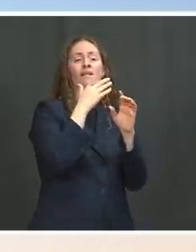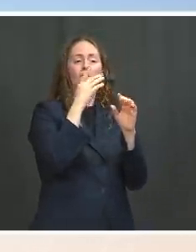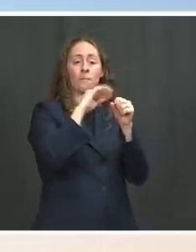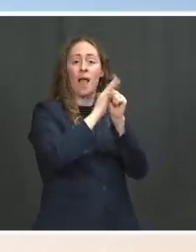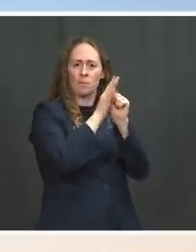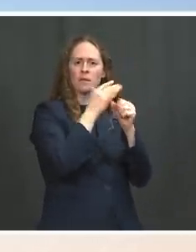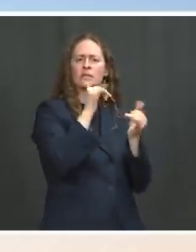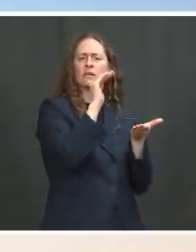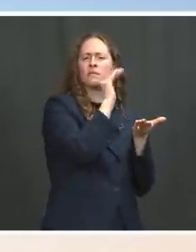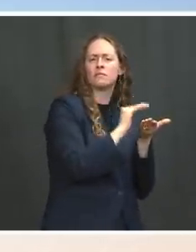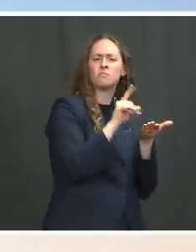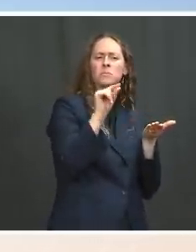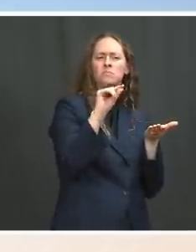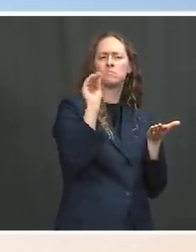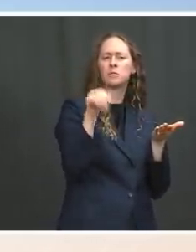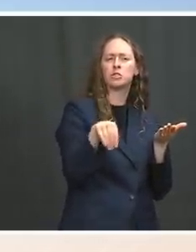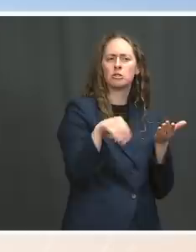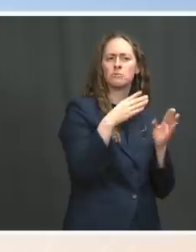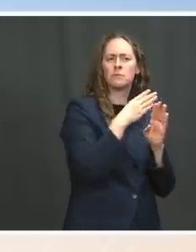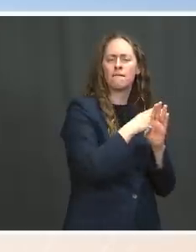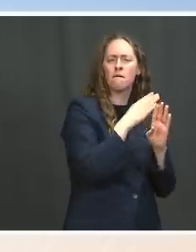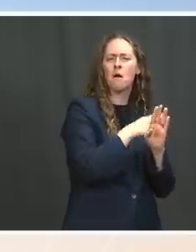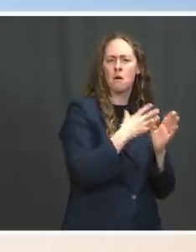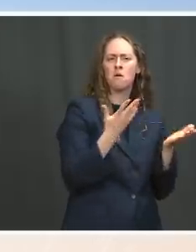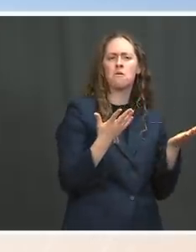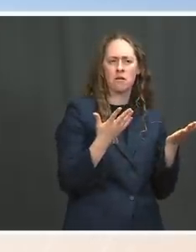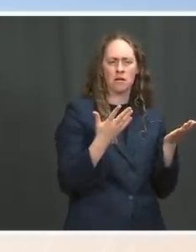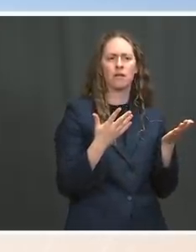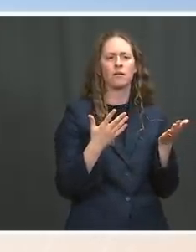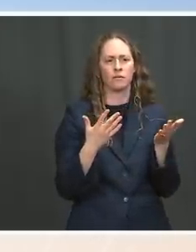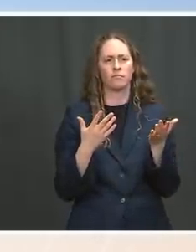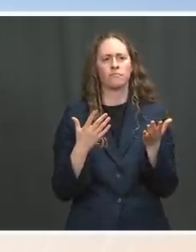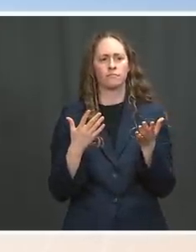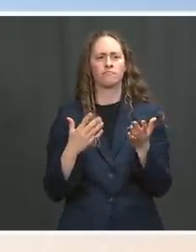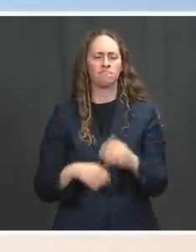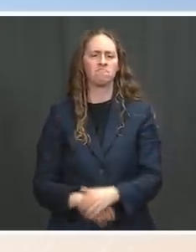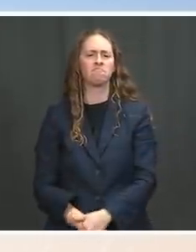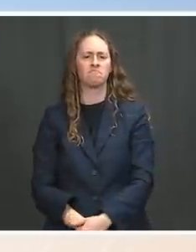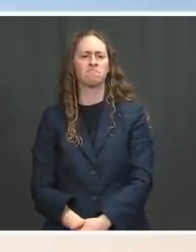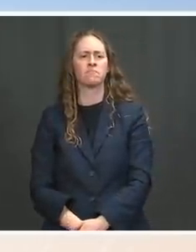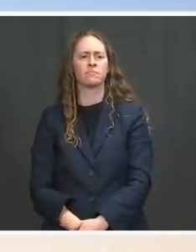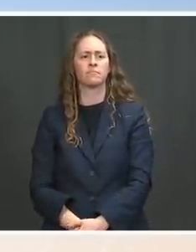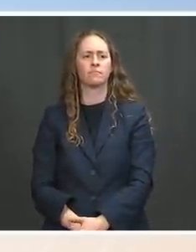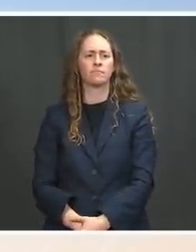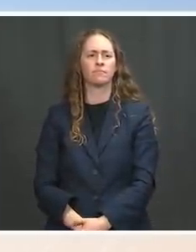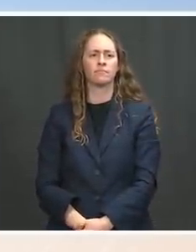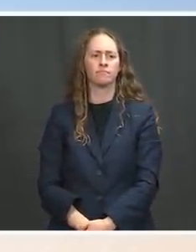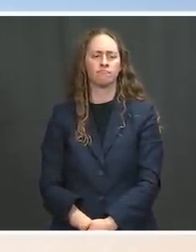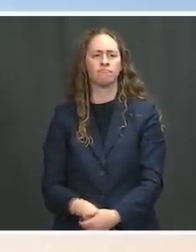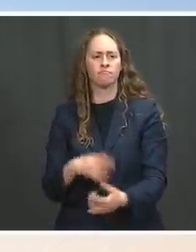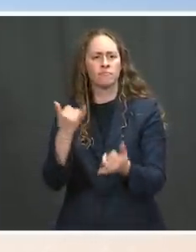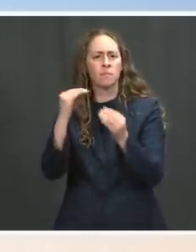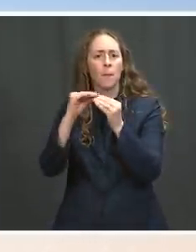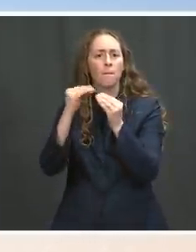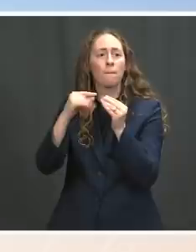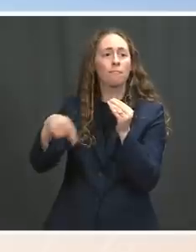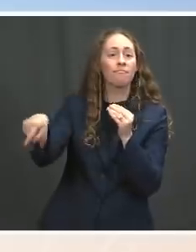So Americans are feeling more comfortable traveling again. That's a good sign. And a lot of these price increases are still below